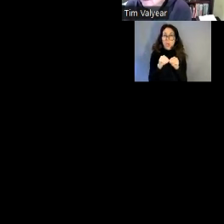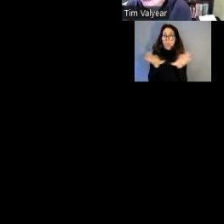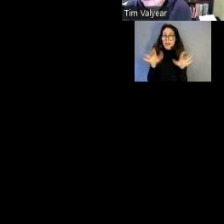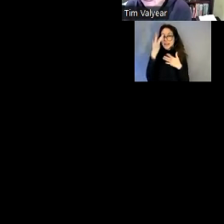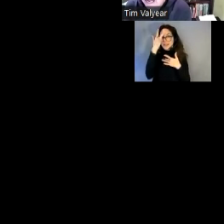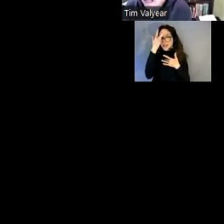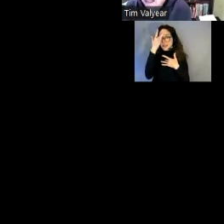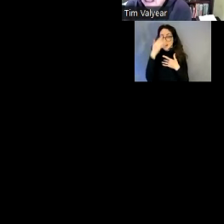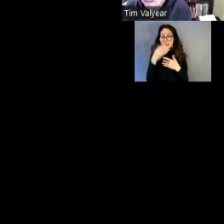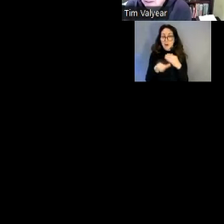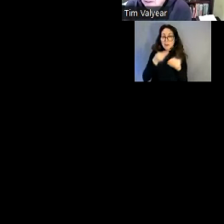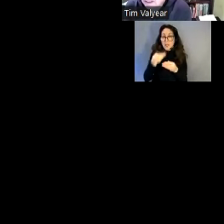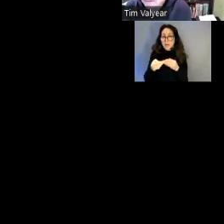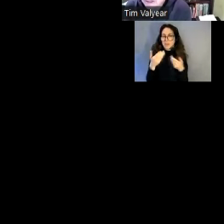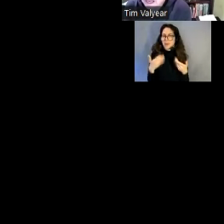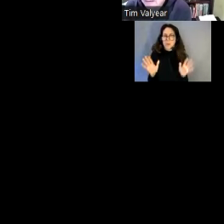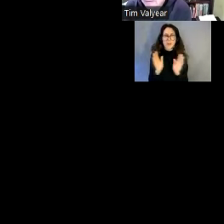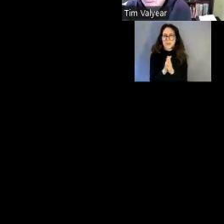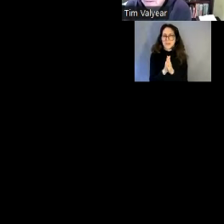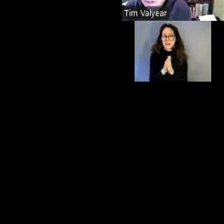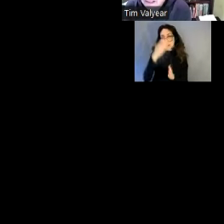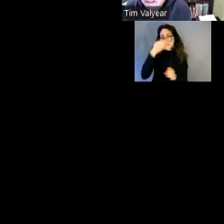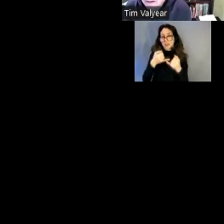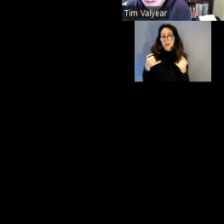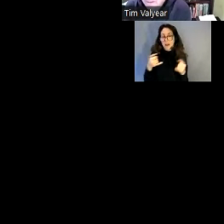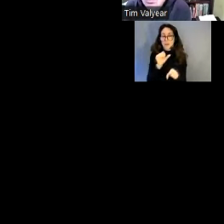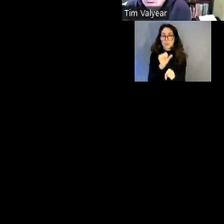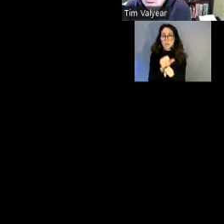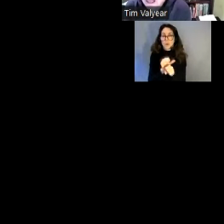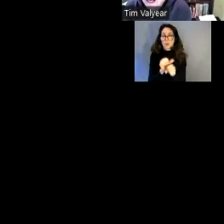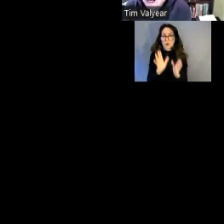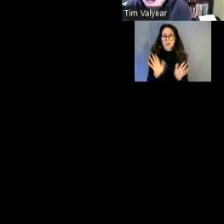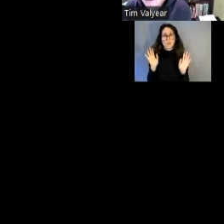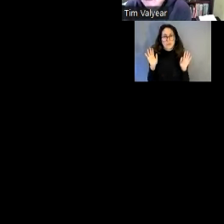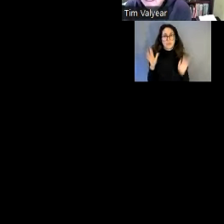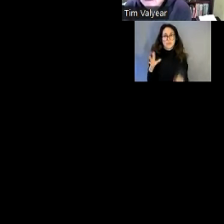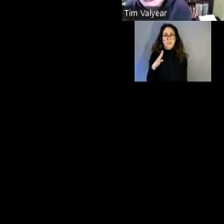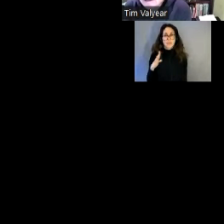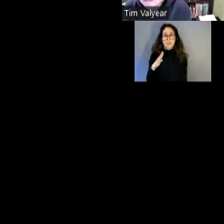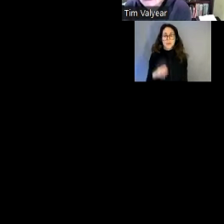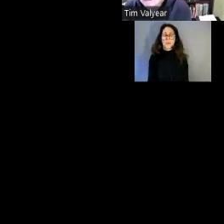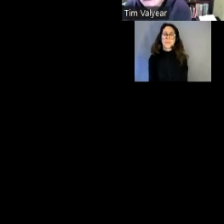I work in high-risk environments. And I would not want to get somebody sick. I would not want to transfer it